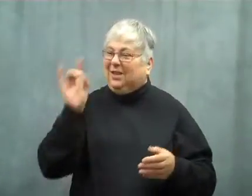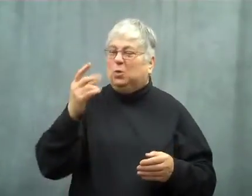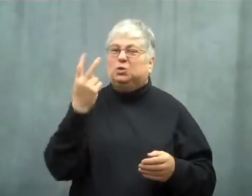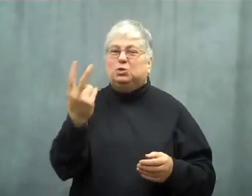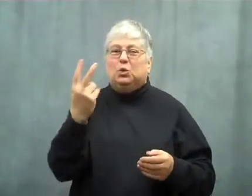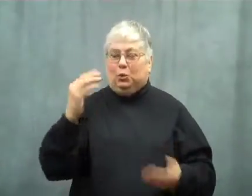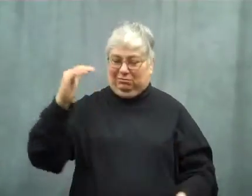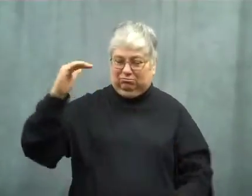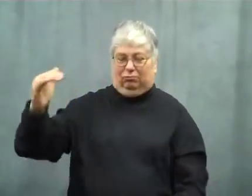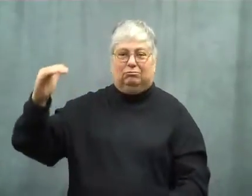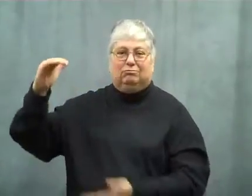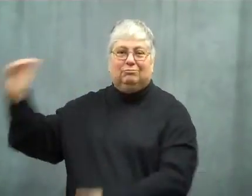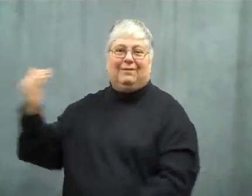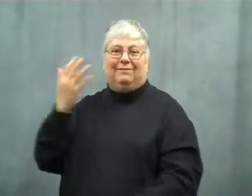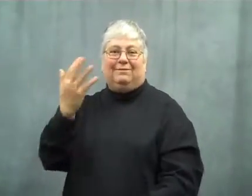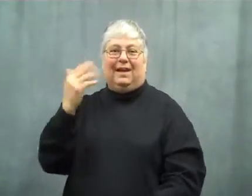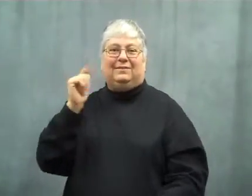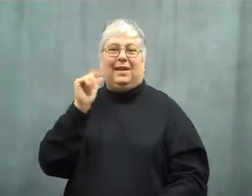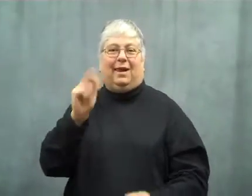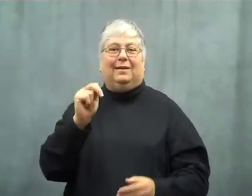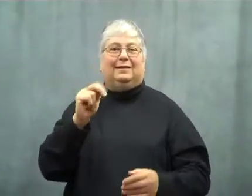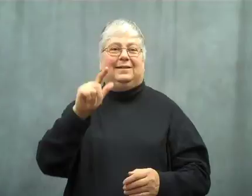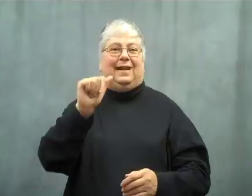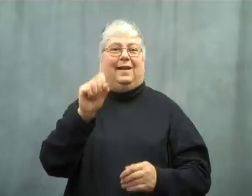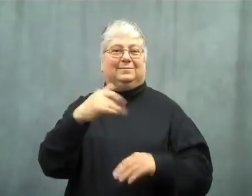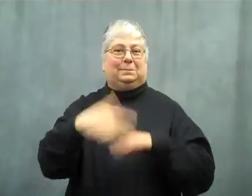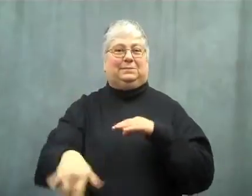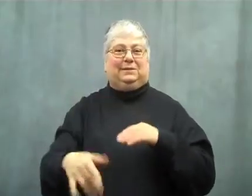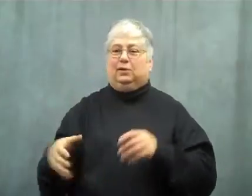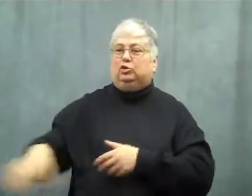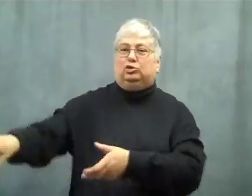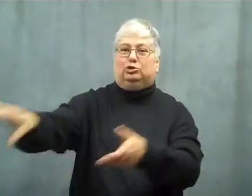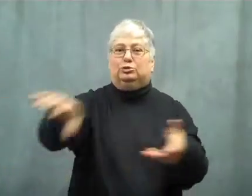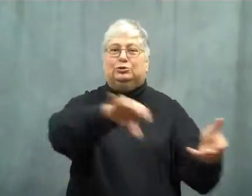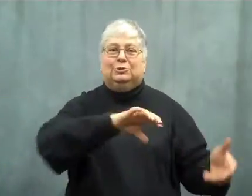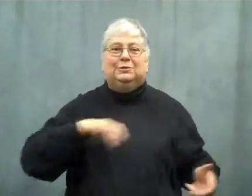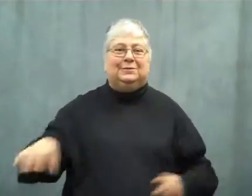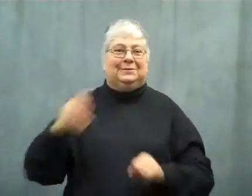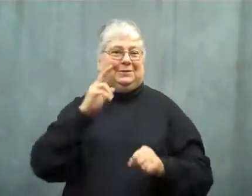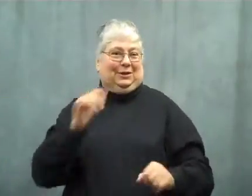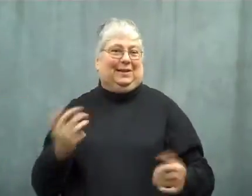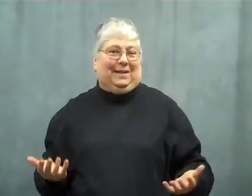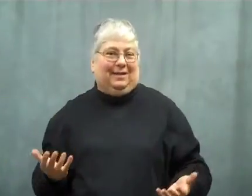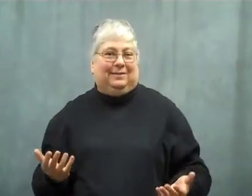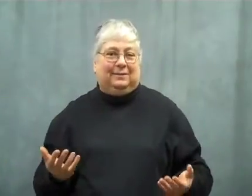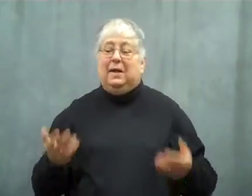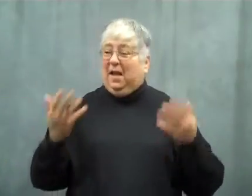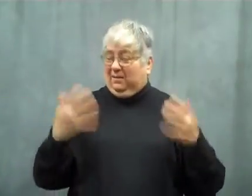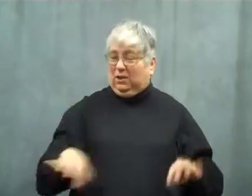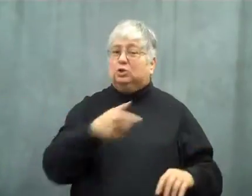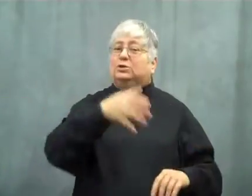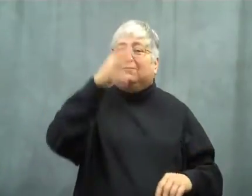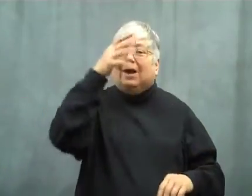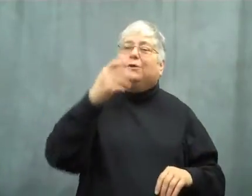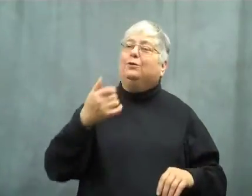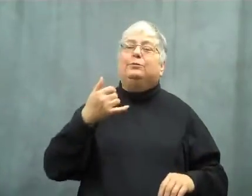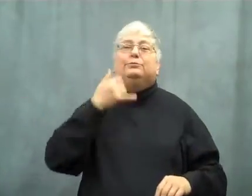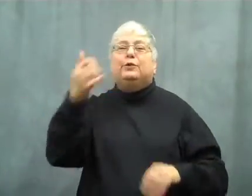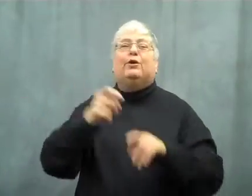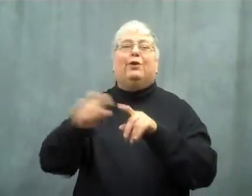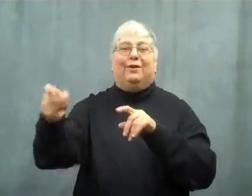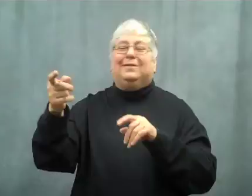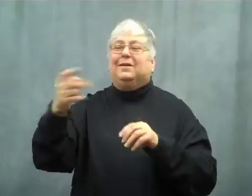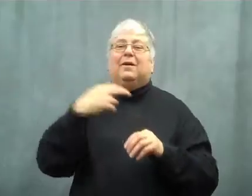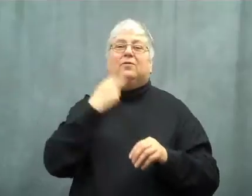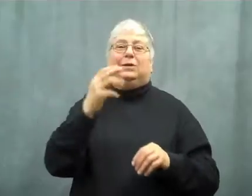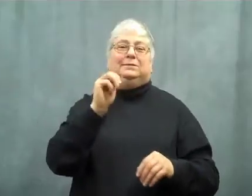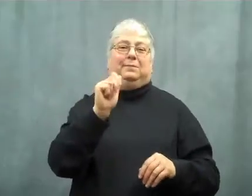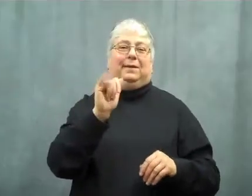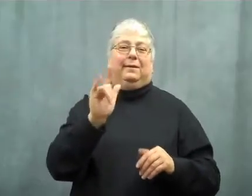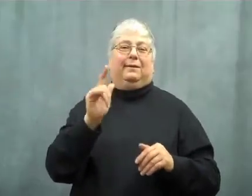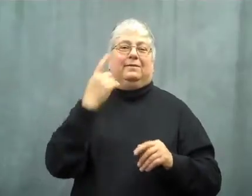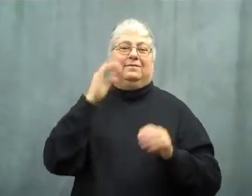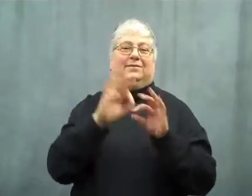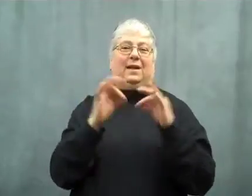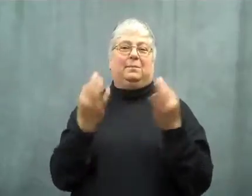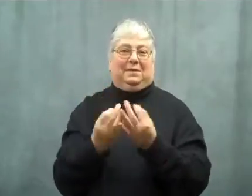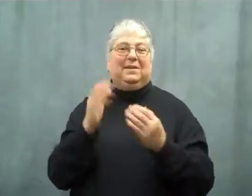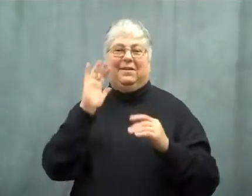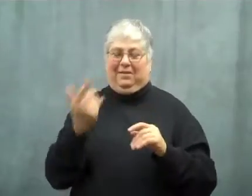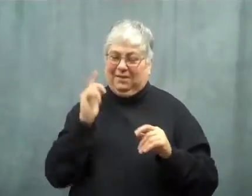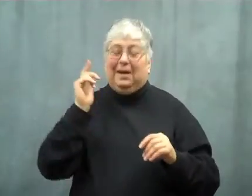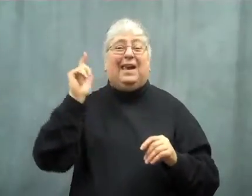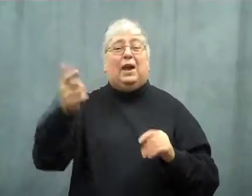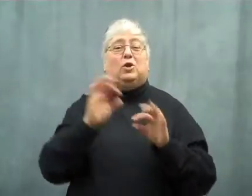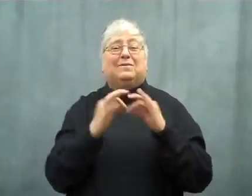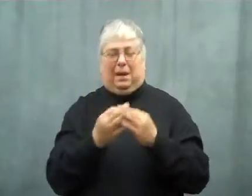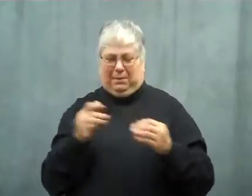Two empty five gallon gas cans were found, apparently to set the fire.